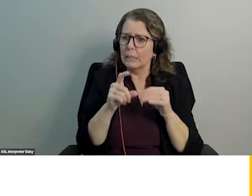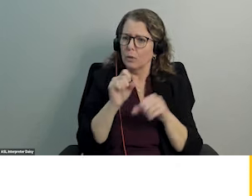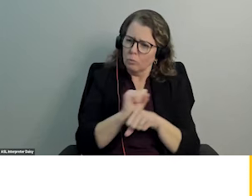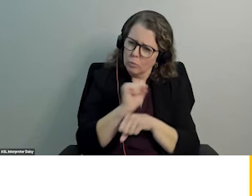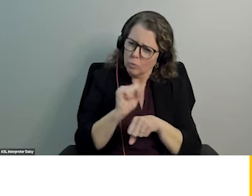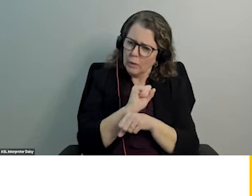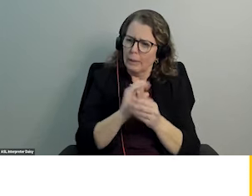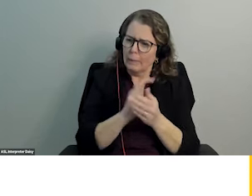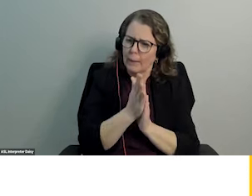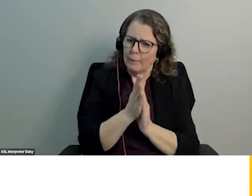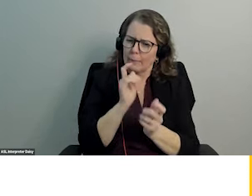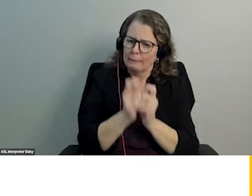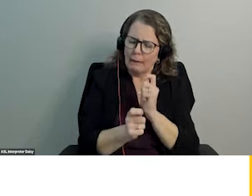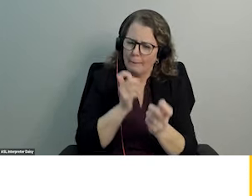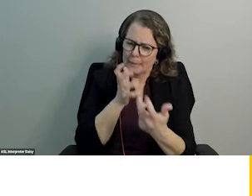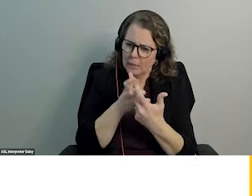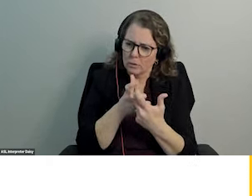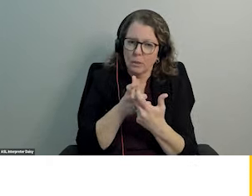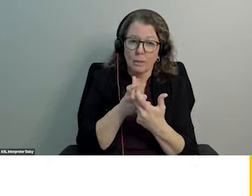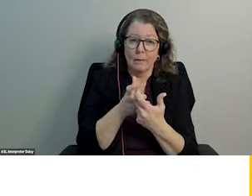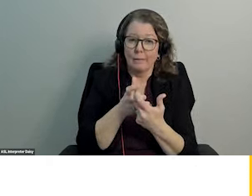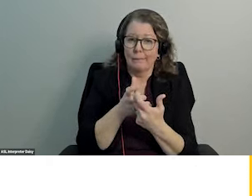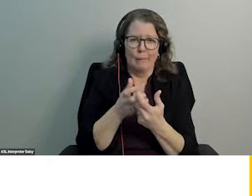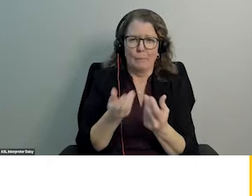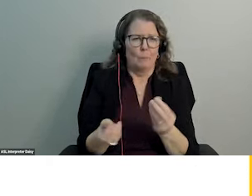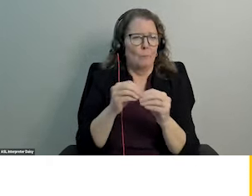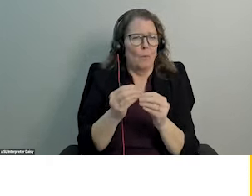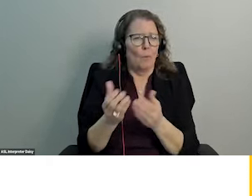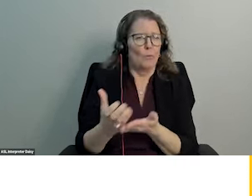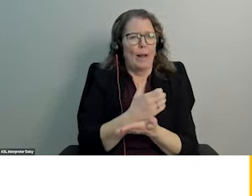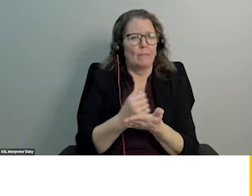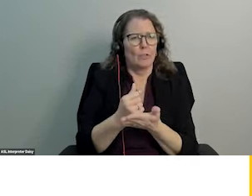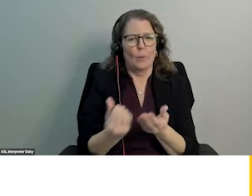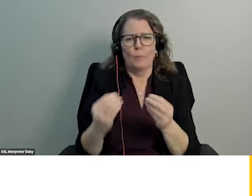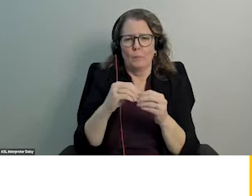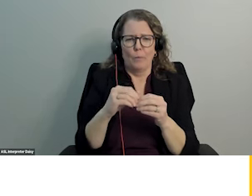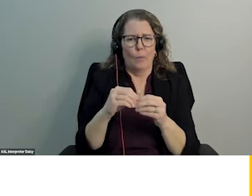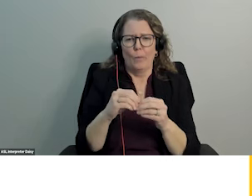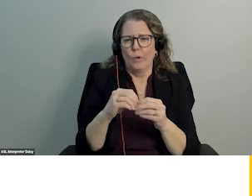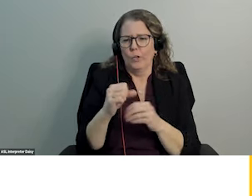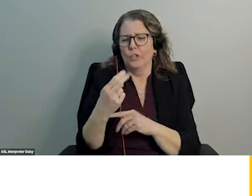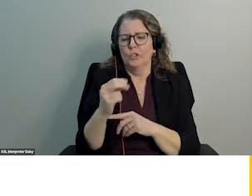The dollars speak for themselves and there's higher revenue, higher net income, higher shareholder return.